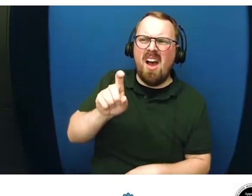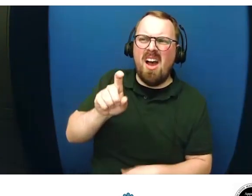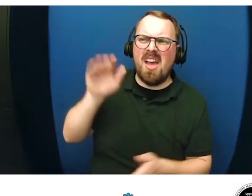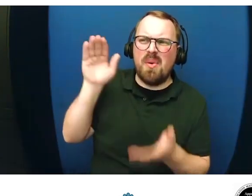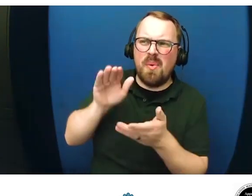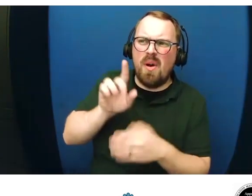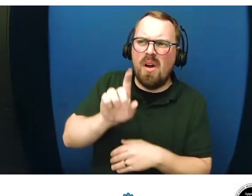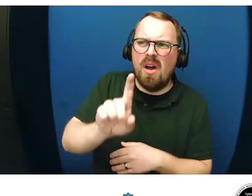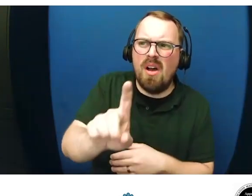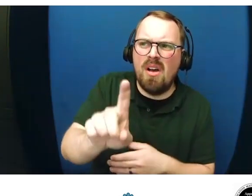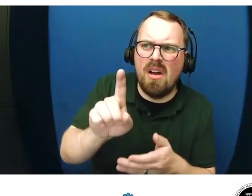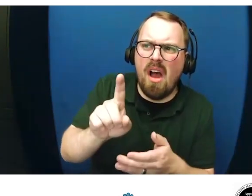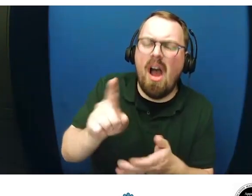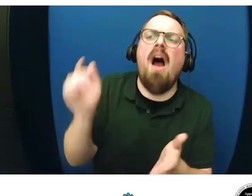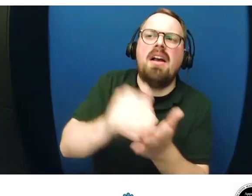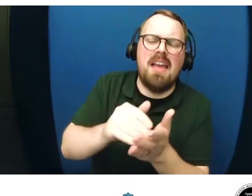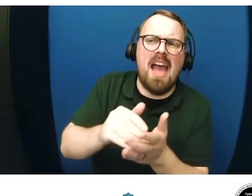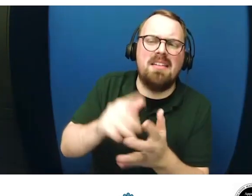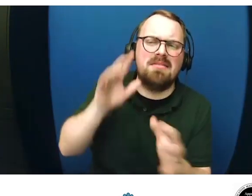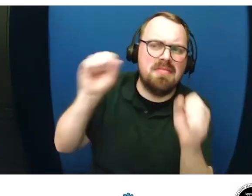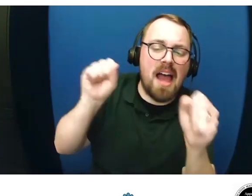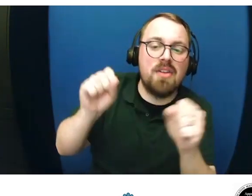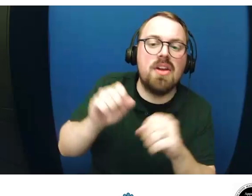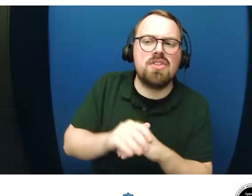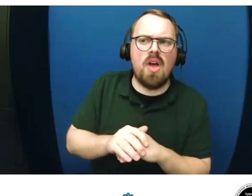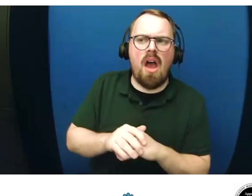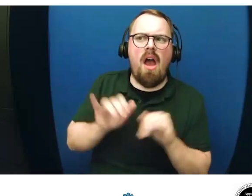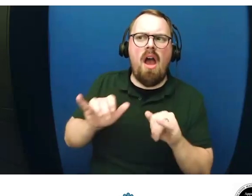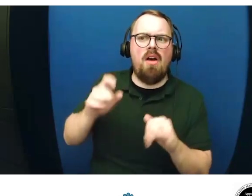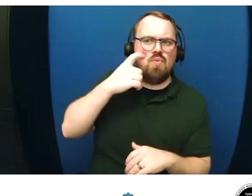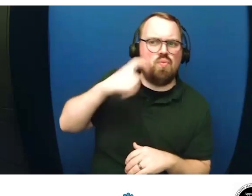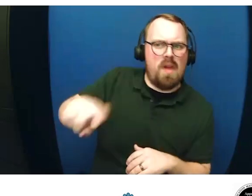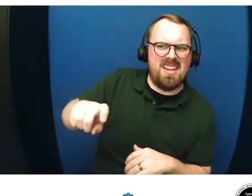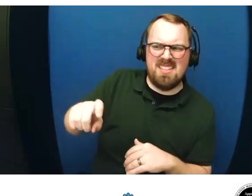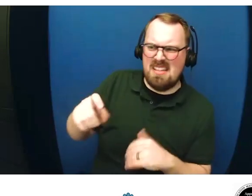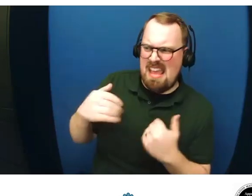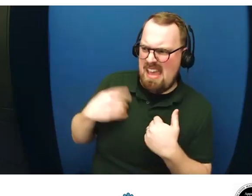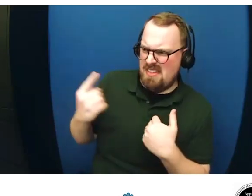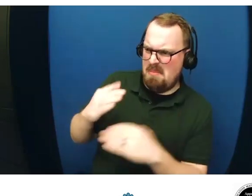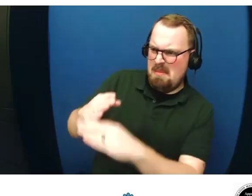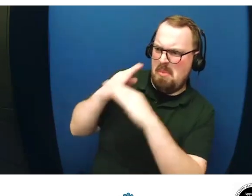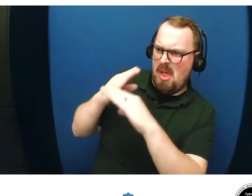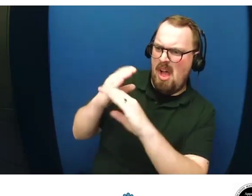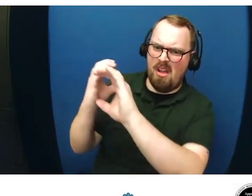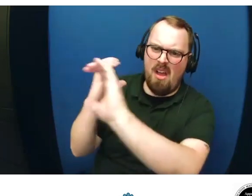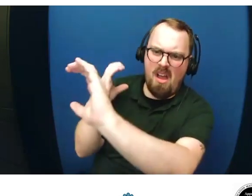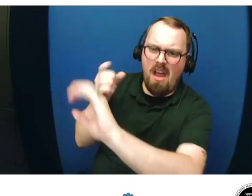there's a semi truck in front of them, and it may be a clue to them that there's a large obstacle ahead.